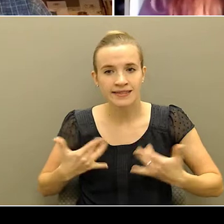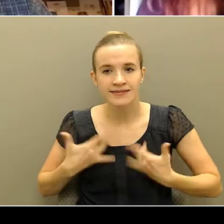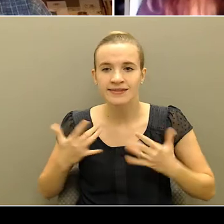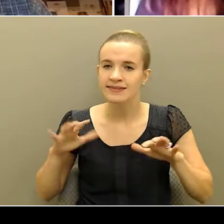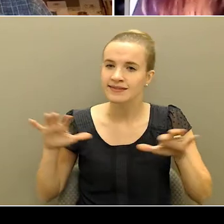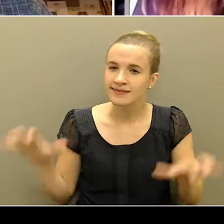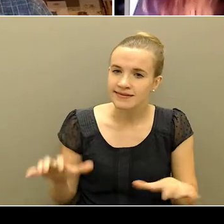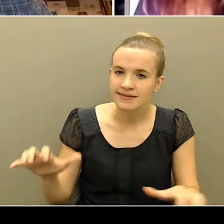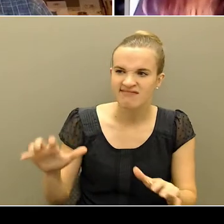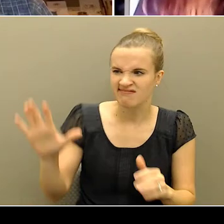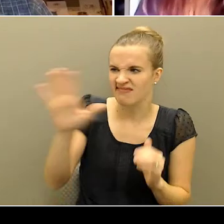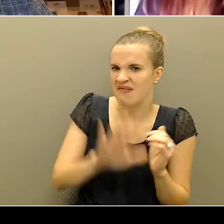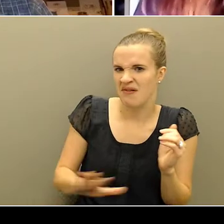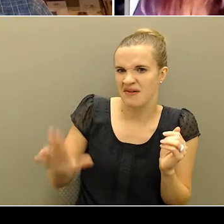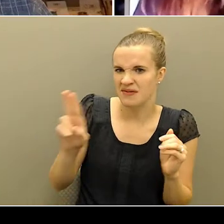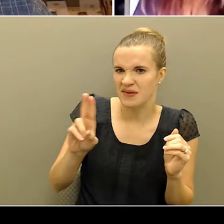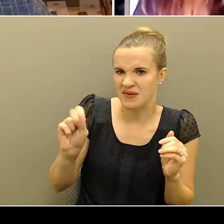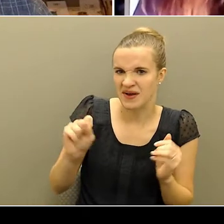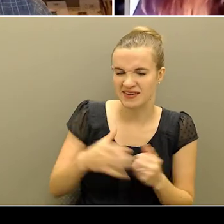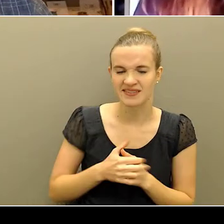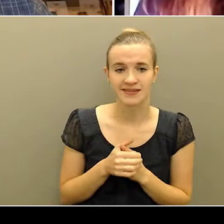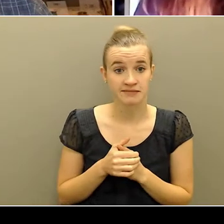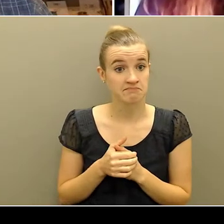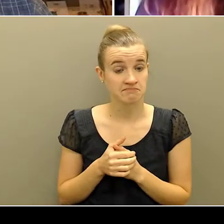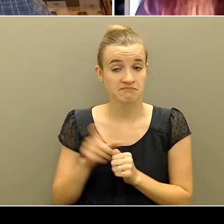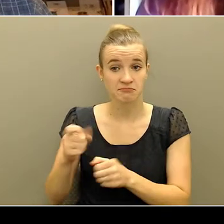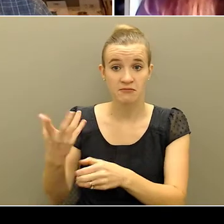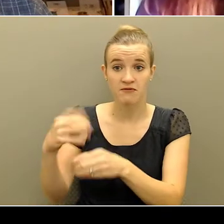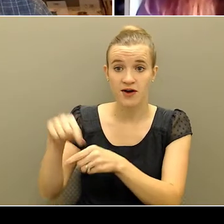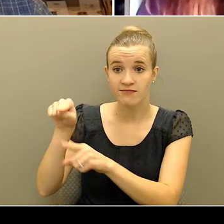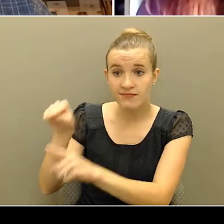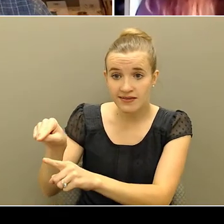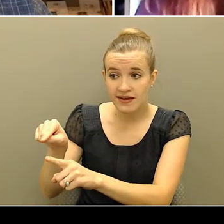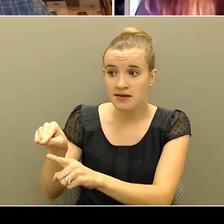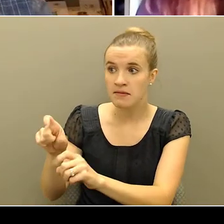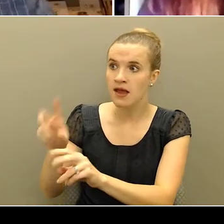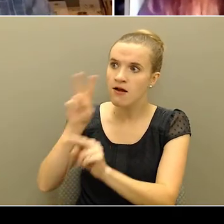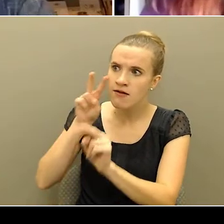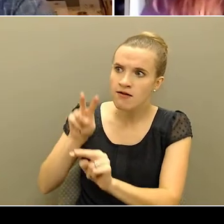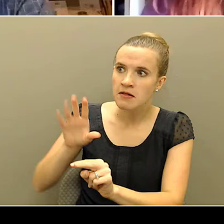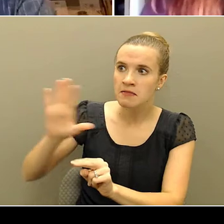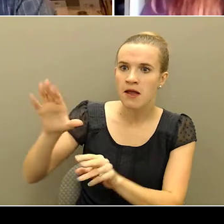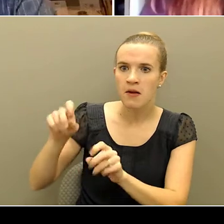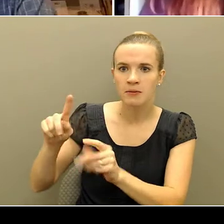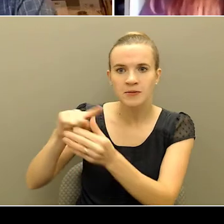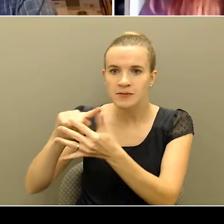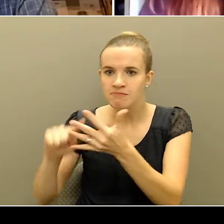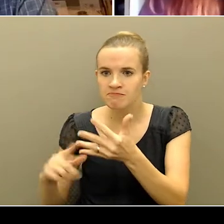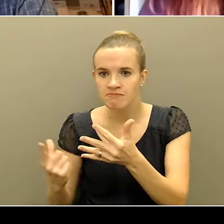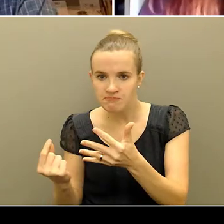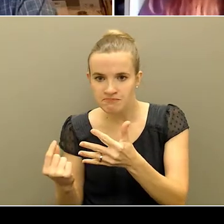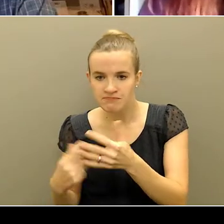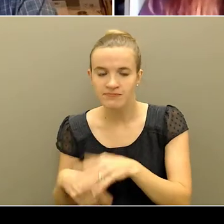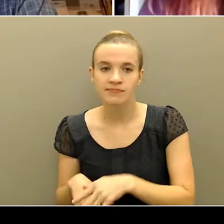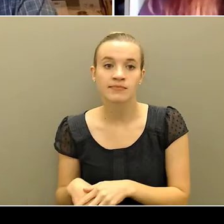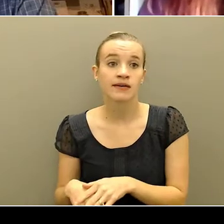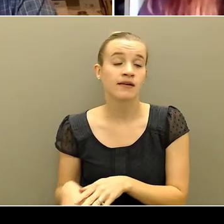what they have opportunities. There's, there's different things like, you know, like sailing, you know, like there's, there's um BAAD's in the Bay Area, the